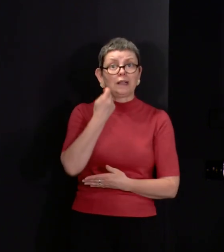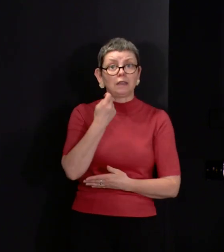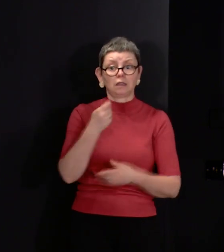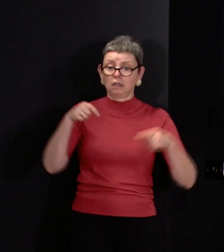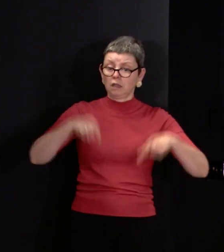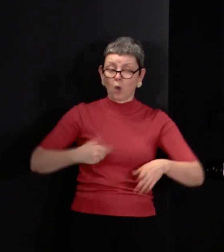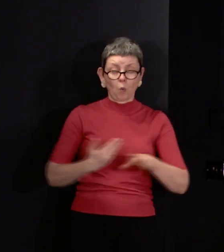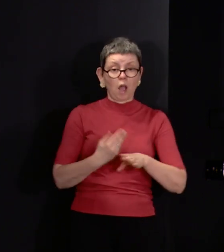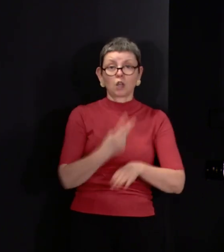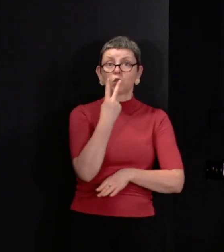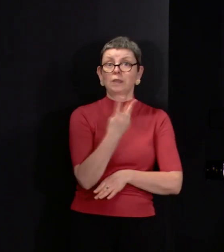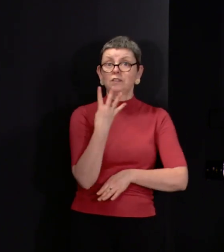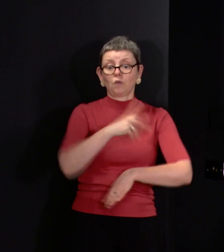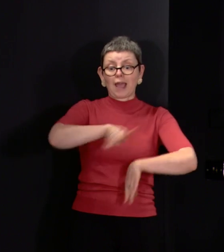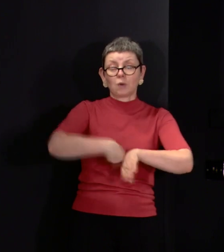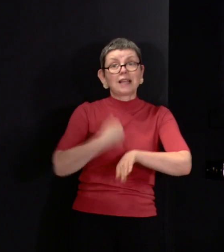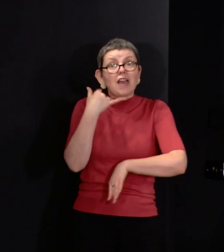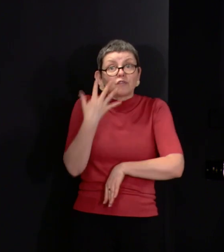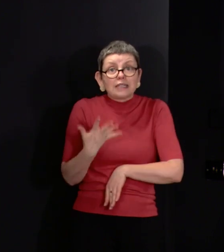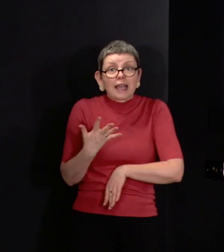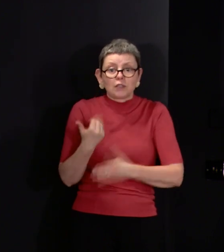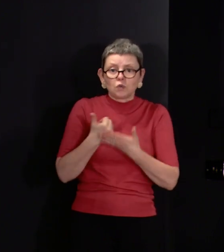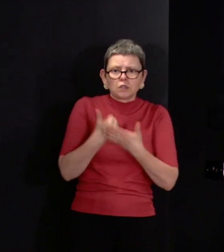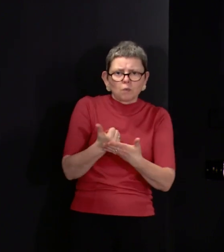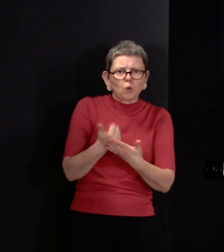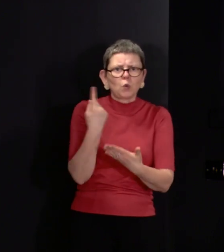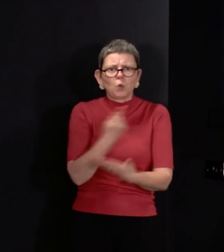day to support those in need, support those who may be vulnerable, and to